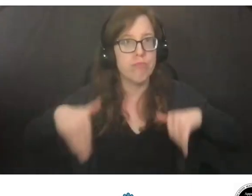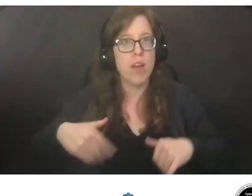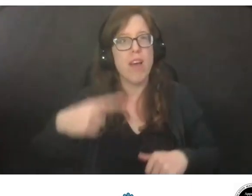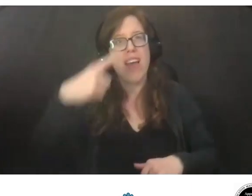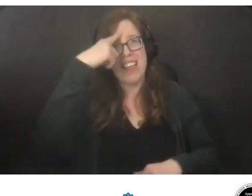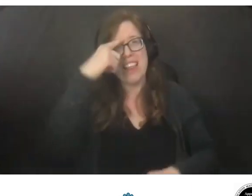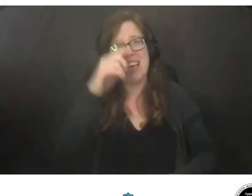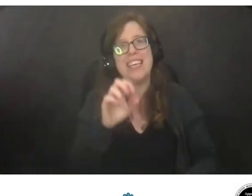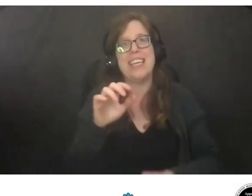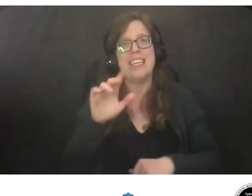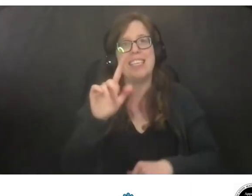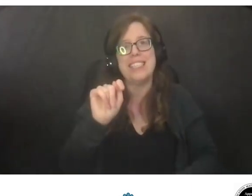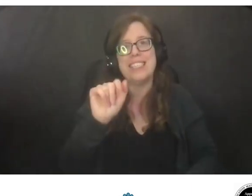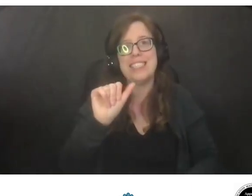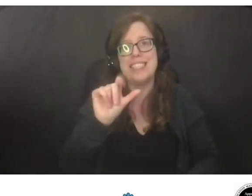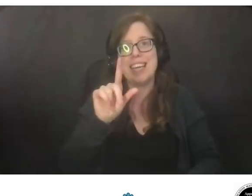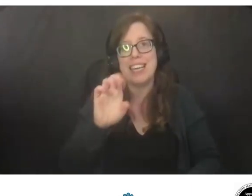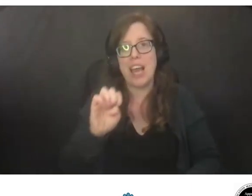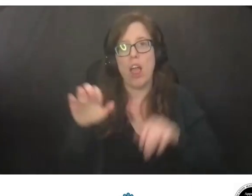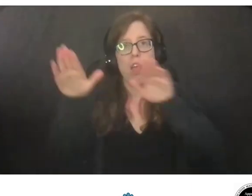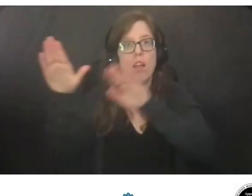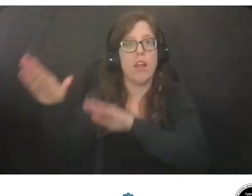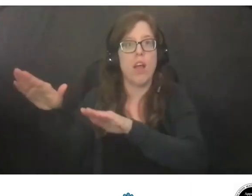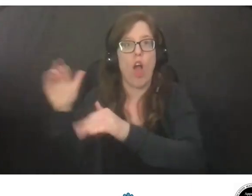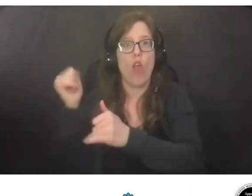tactile eavesdropping, putting hands on other people's hands,